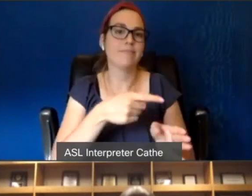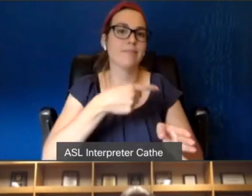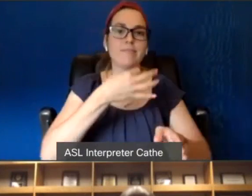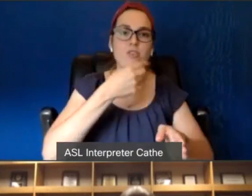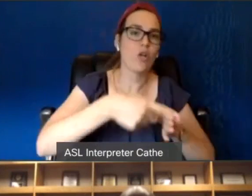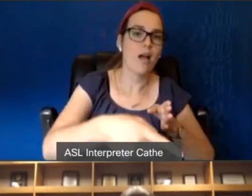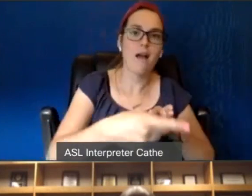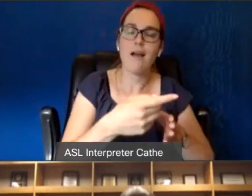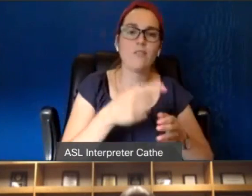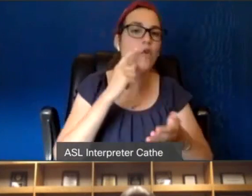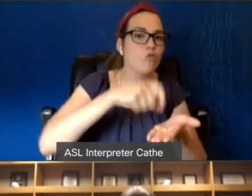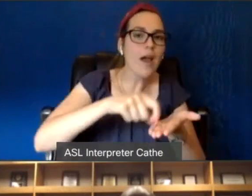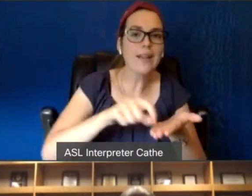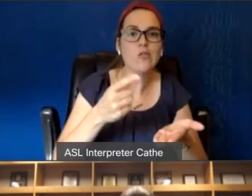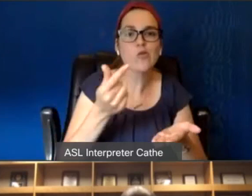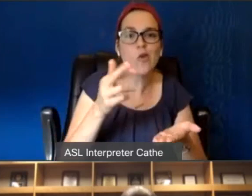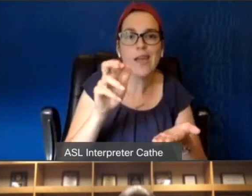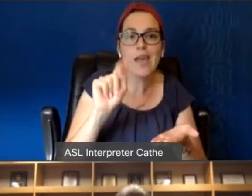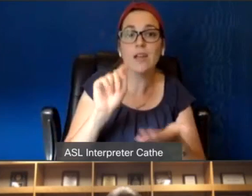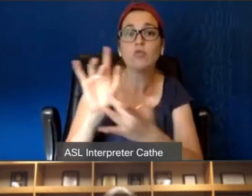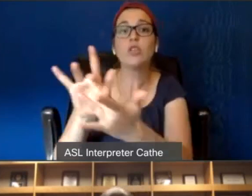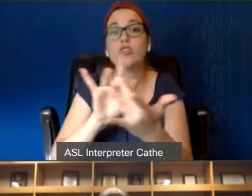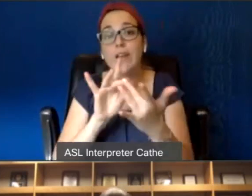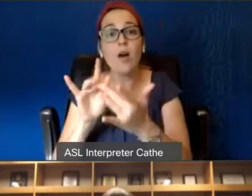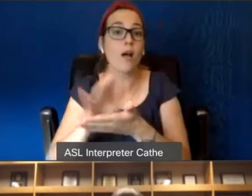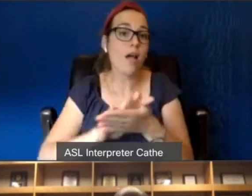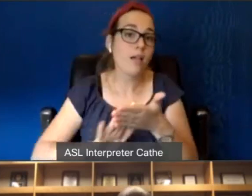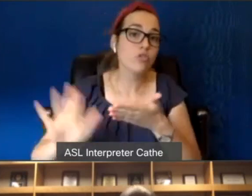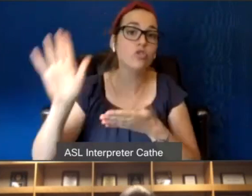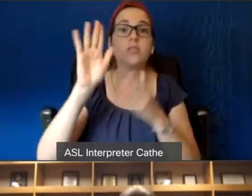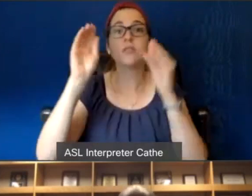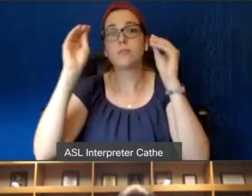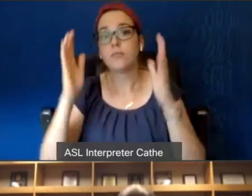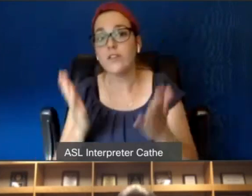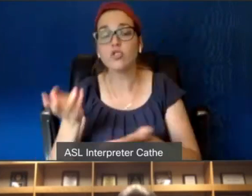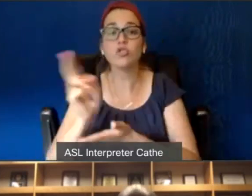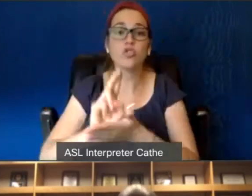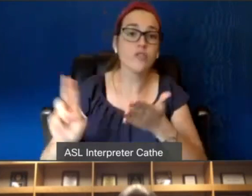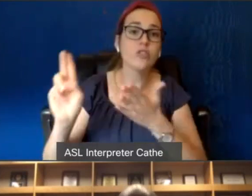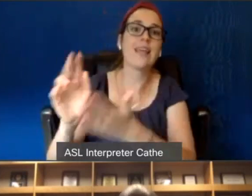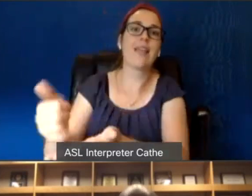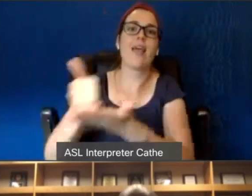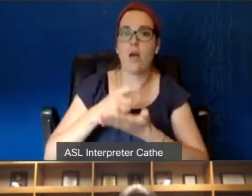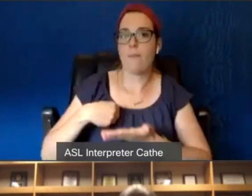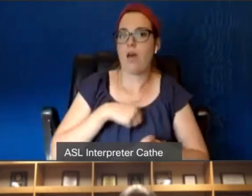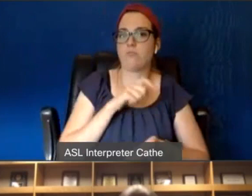reaching out to colleges and professors that can help you put a grant together 'cause there's a lot of people passionate about it.